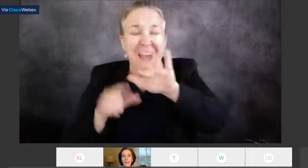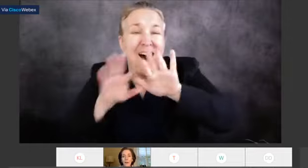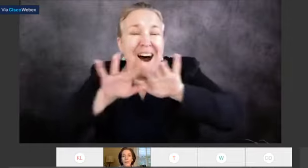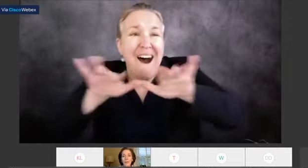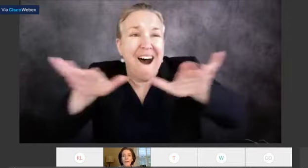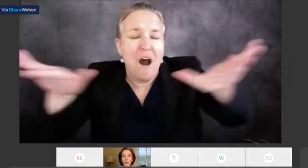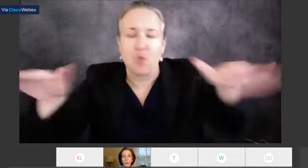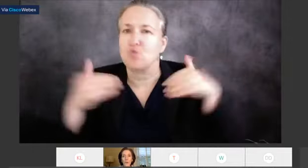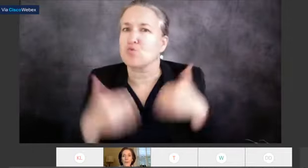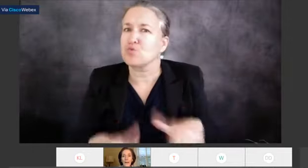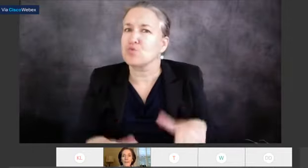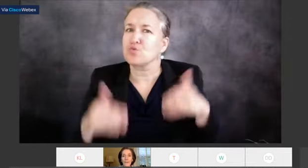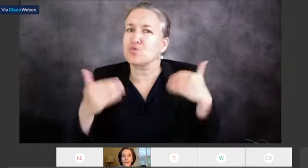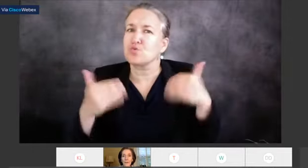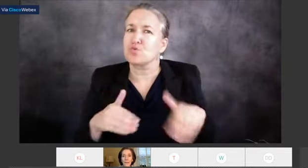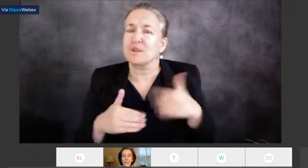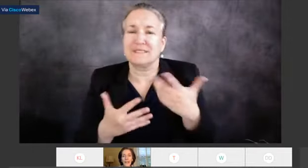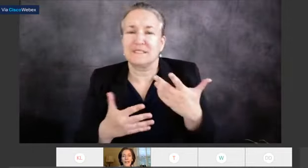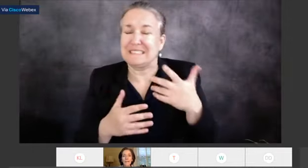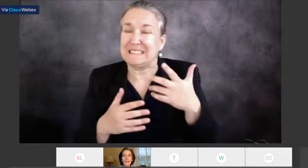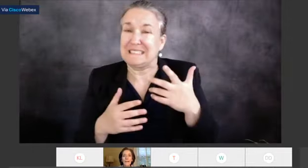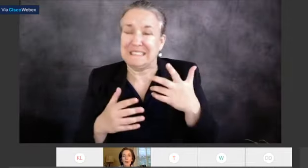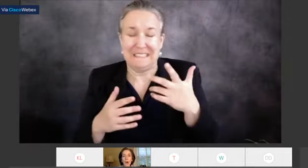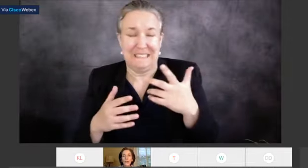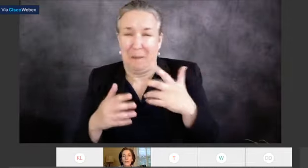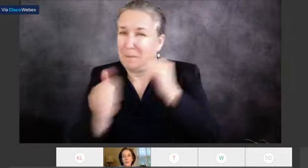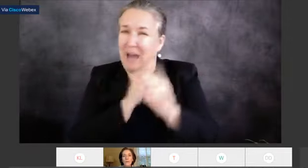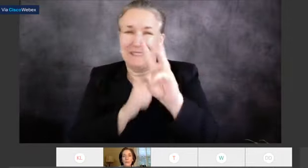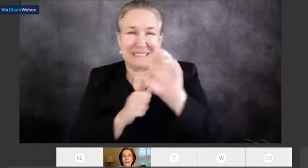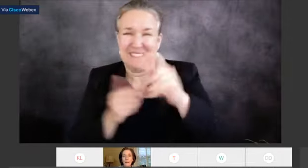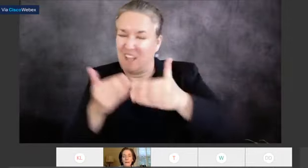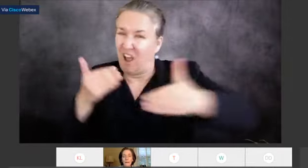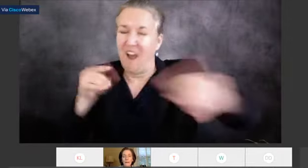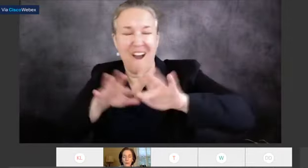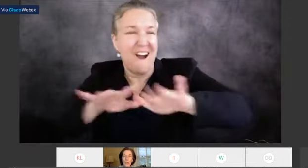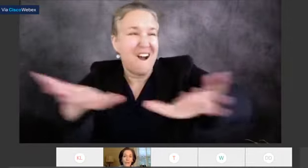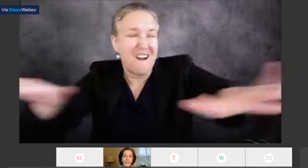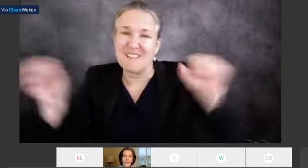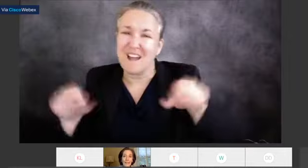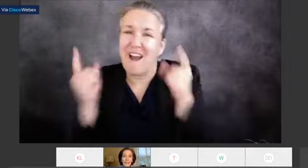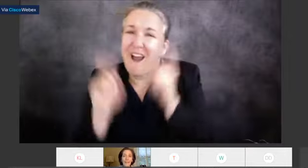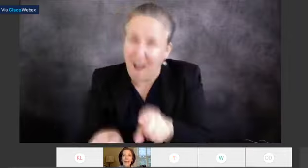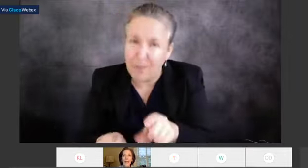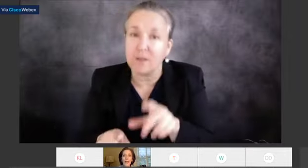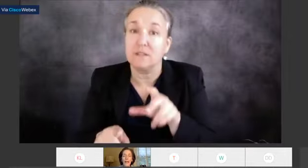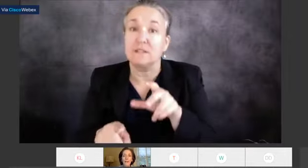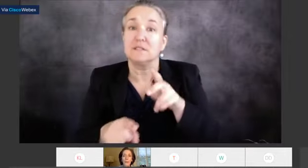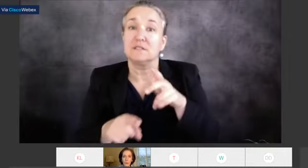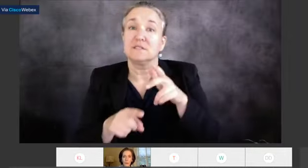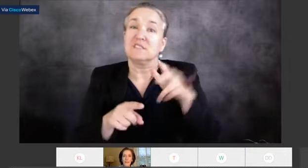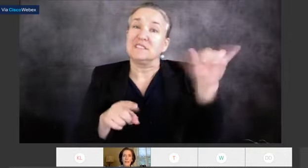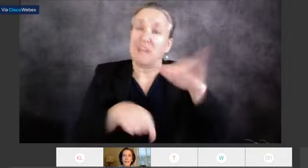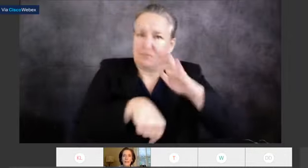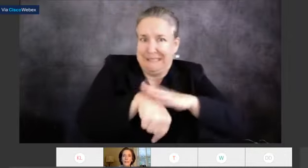you know even further than that six feet it's the same caution that we've been uh sounding around singing that if people are singing they need to